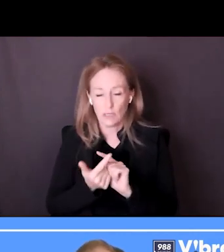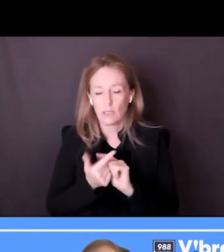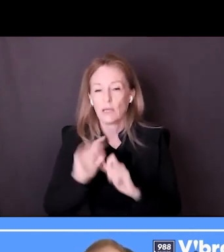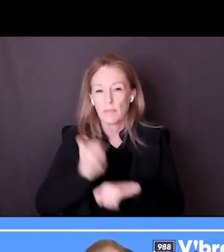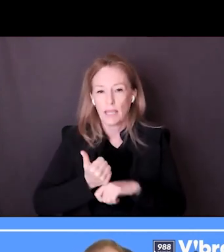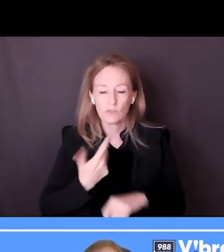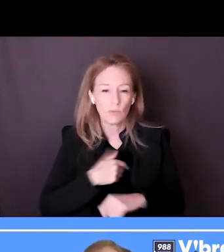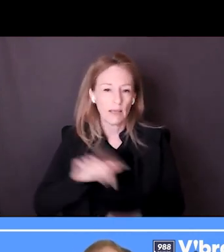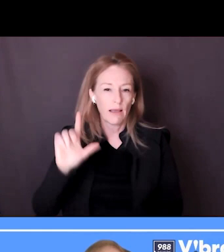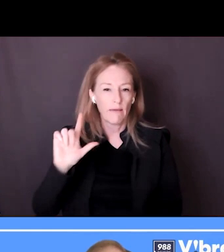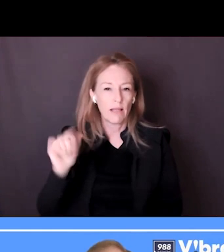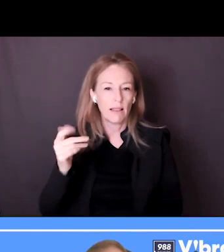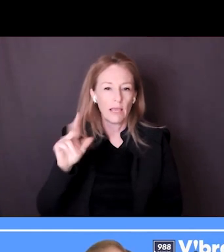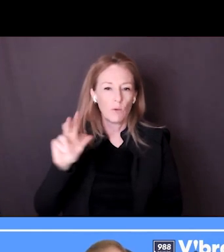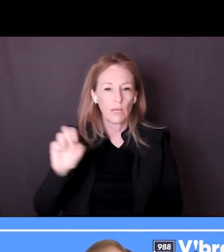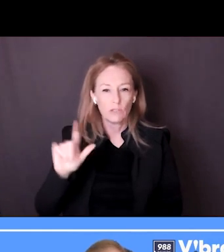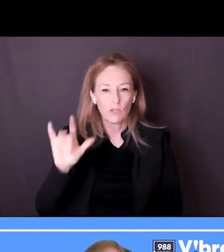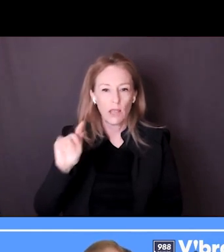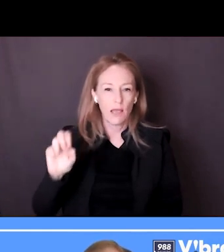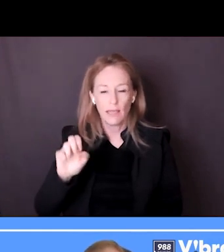LANGUAGE INTERPRETER SERVICES FOR ANYTHING INDIVIDUAL THAT